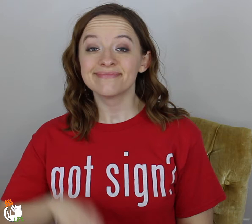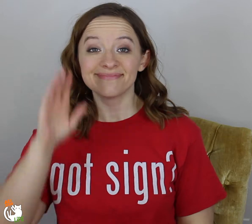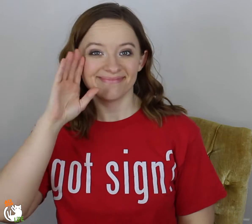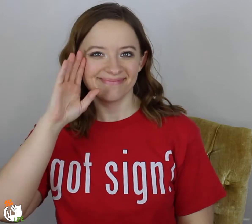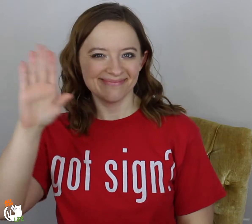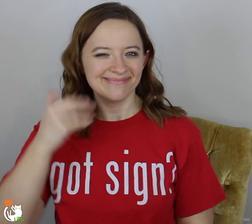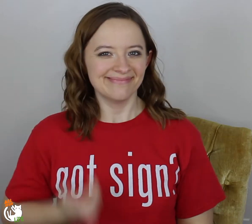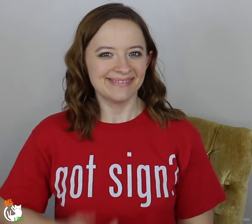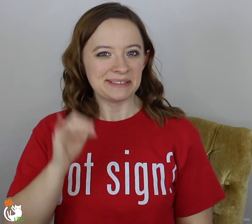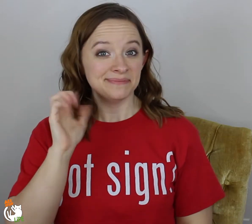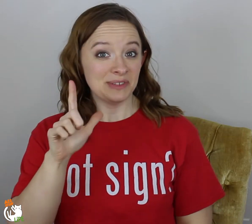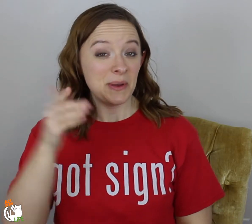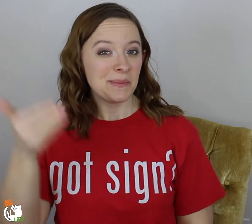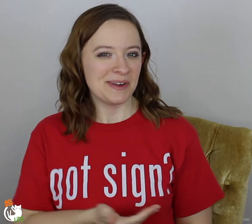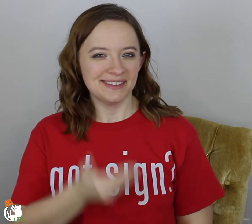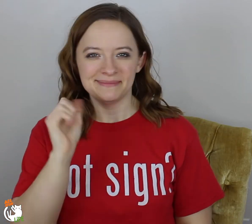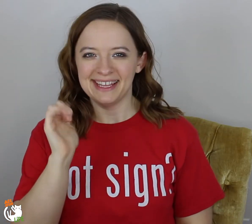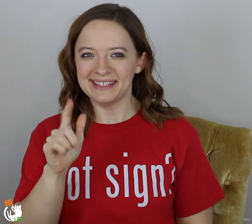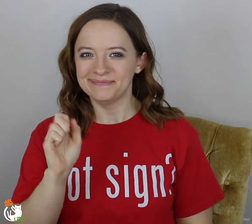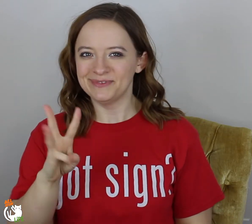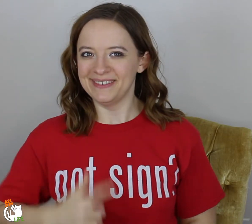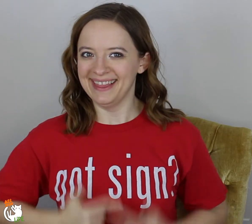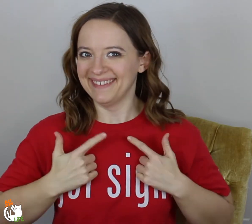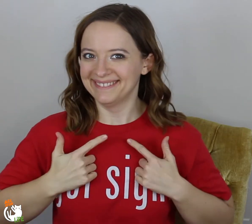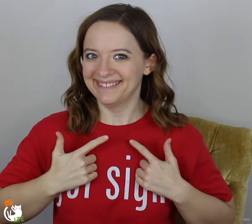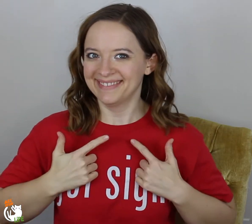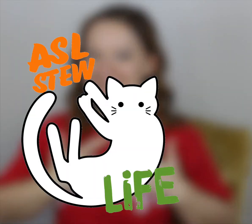Hello I'm Jill, welcome to ASL Stew Life!